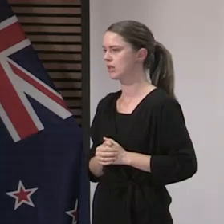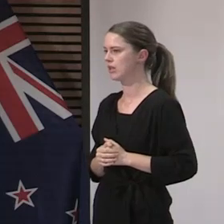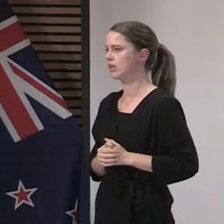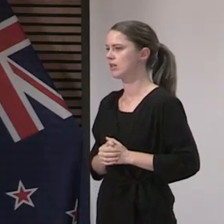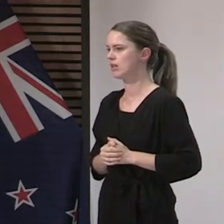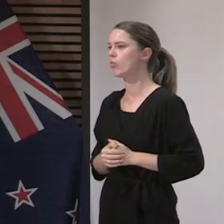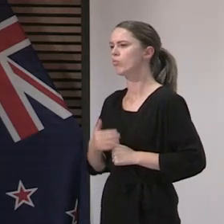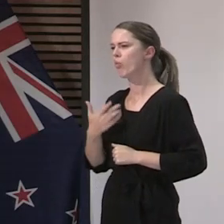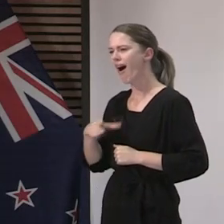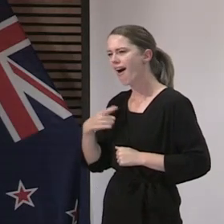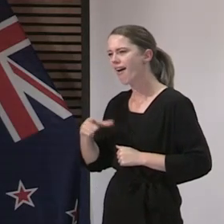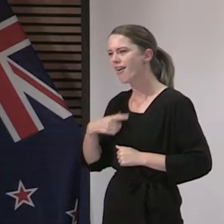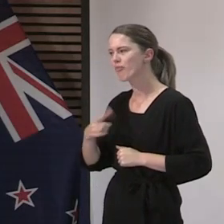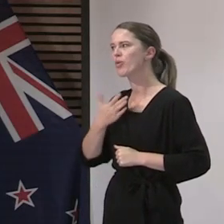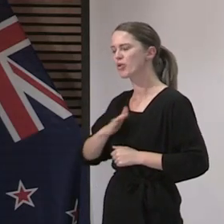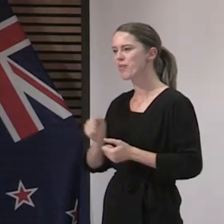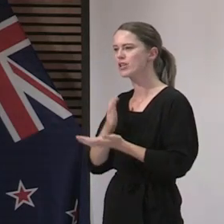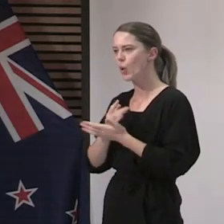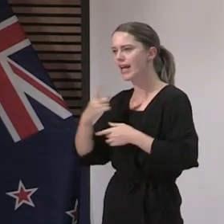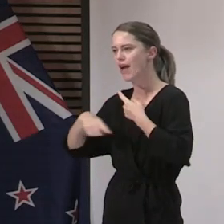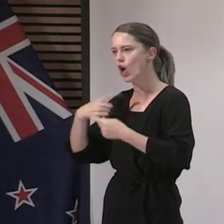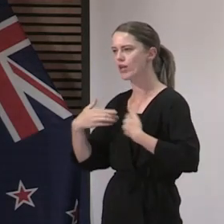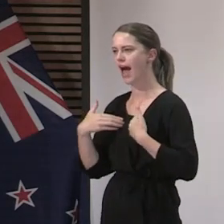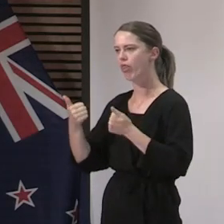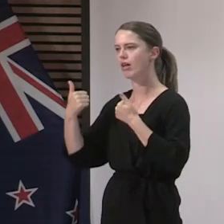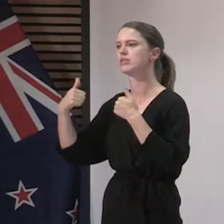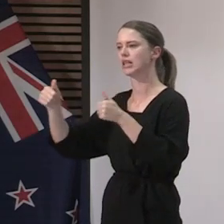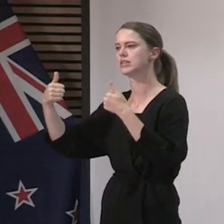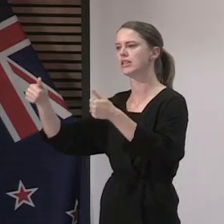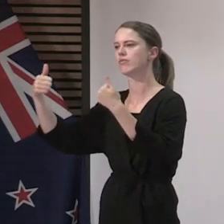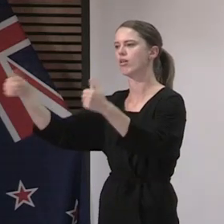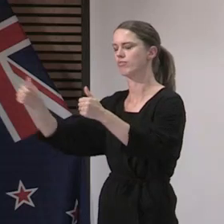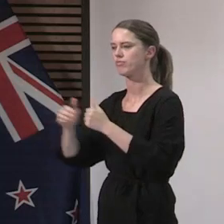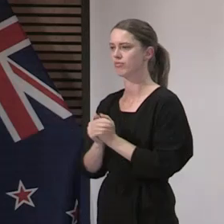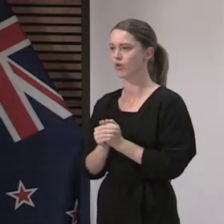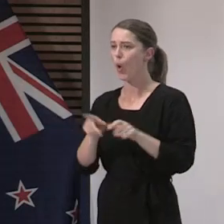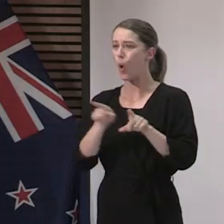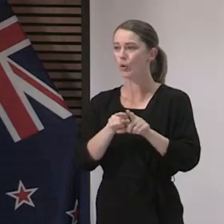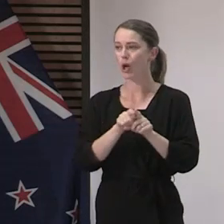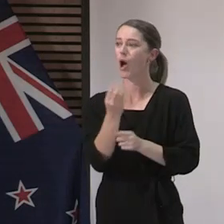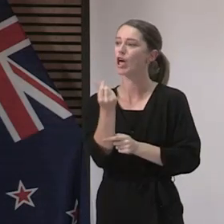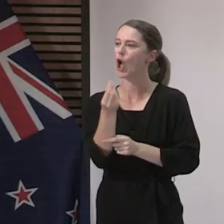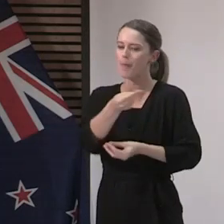social activity. For good reason. If we can't to make